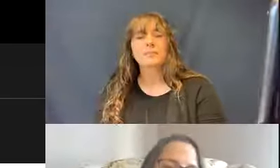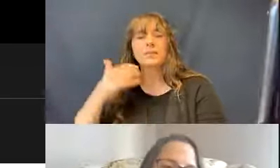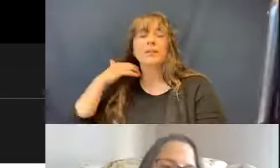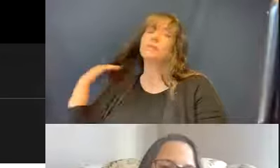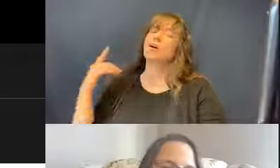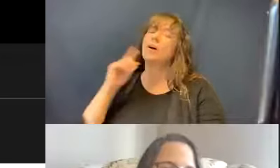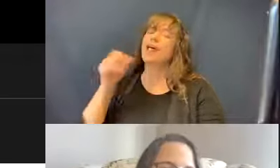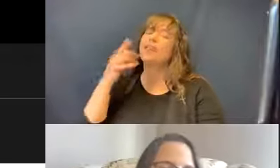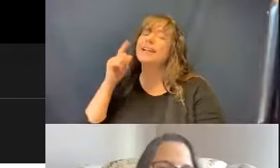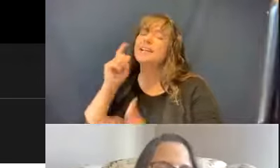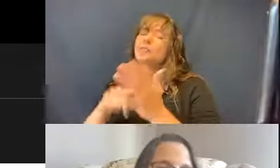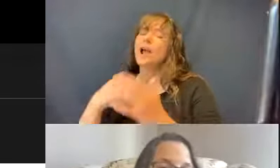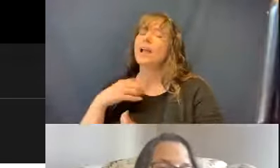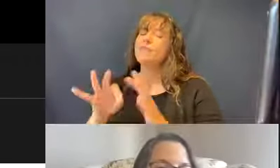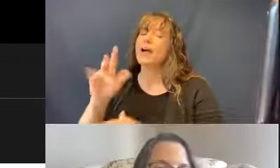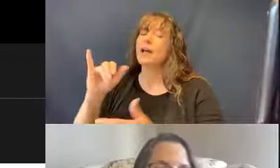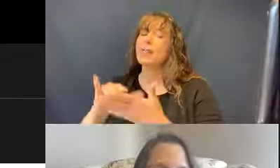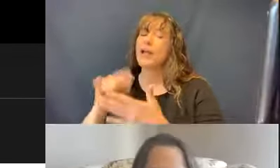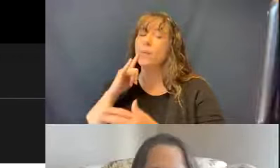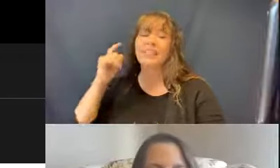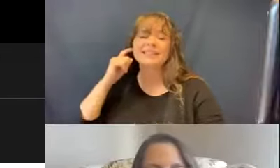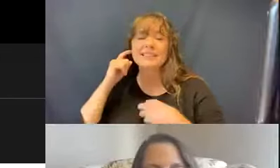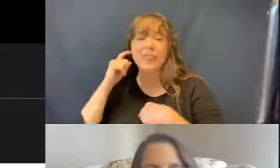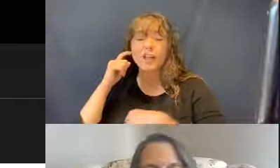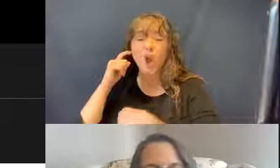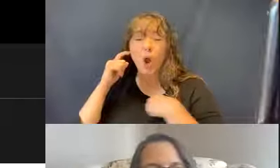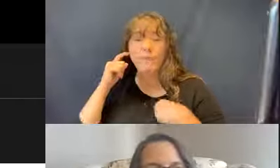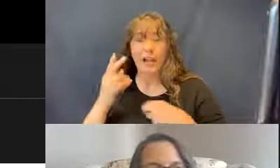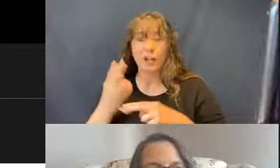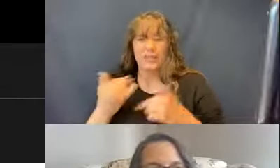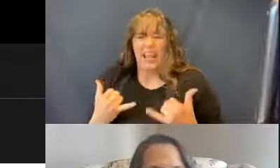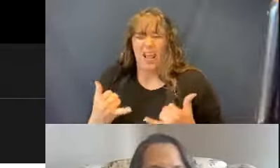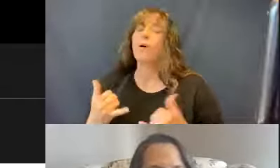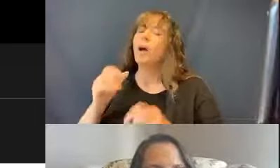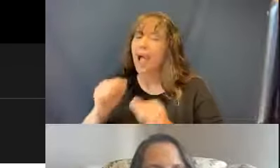found that with the stethoscope that I use now, I can actually pick up heart murmurs